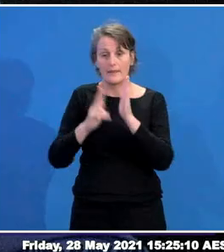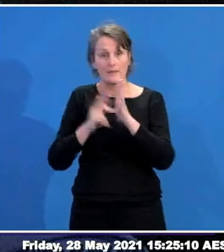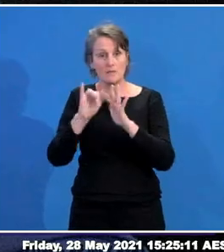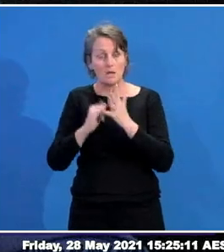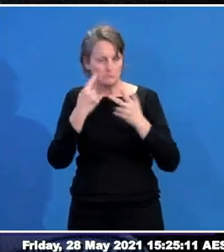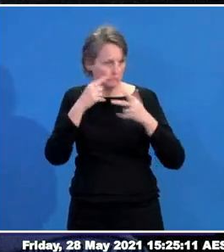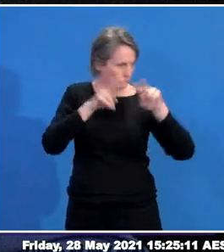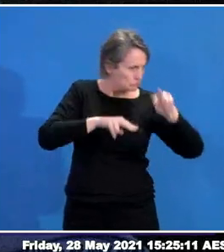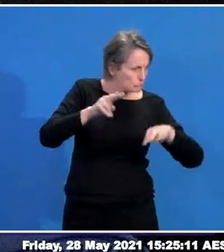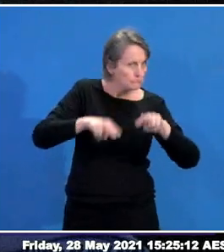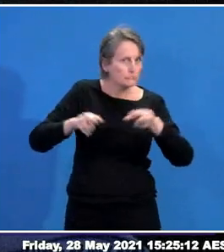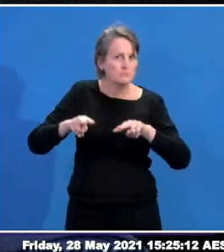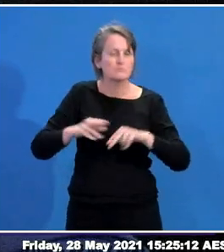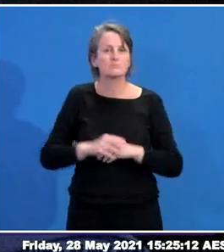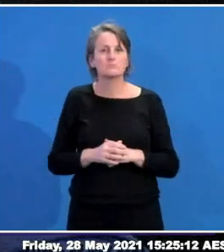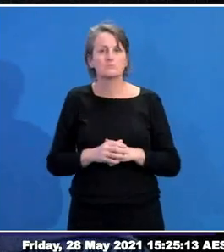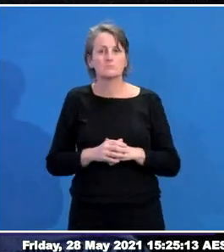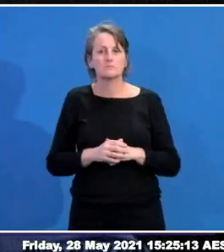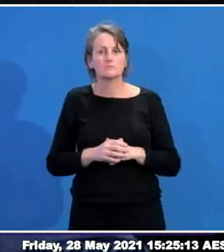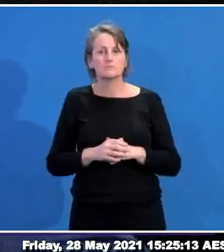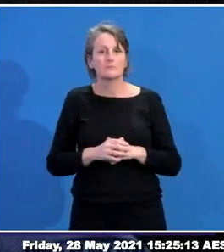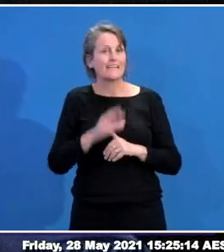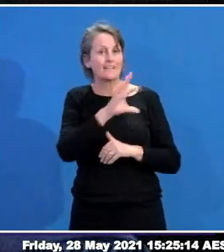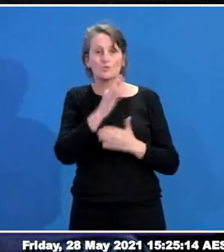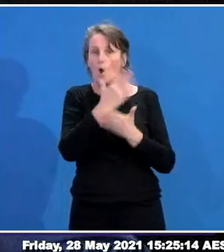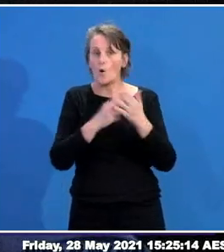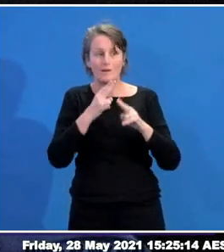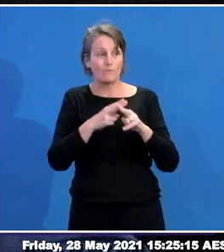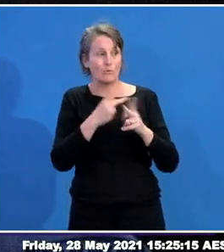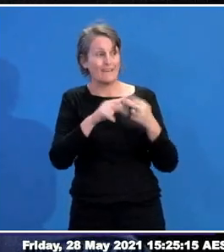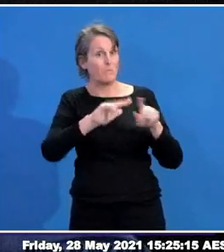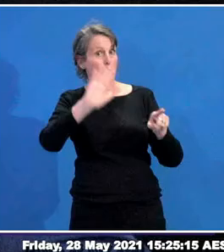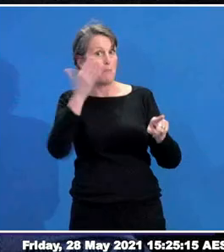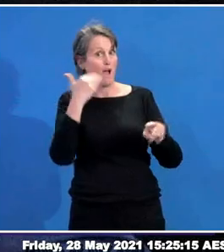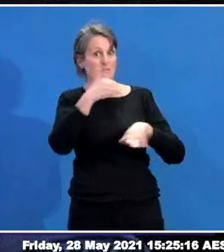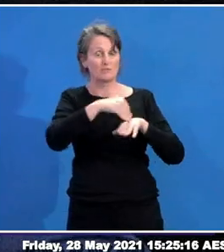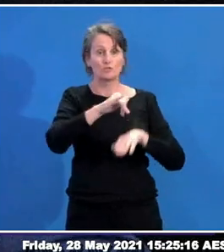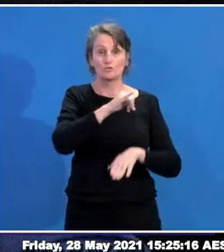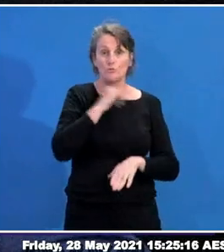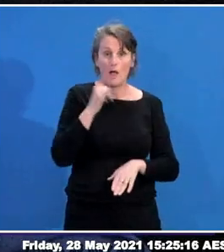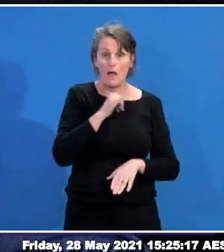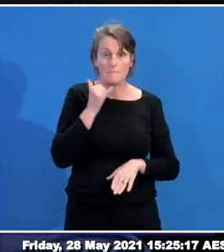just any criminal conviction that appears from around the country, but whether